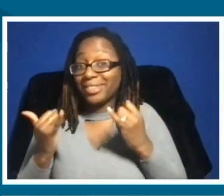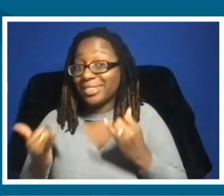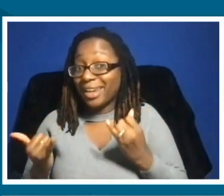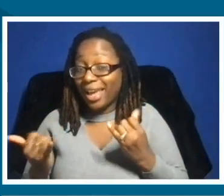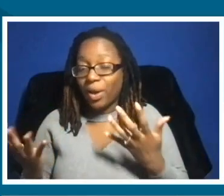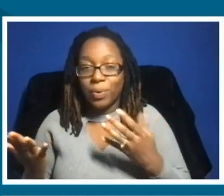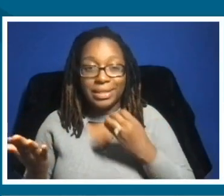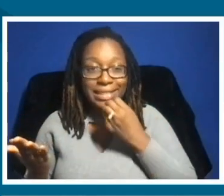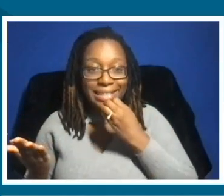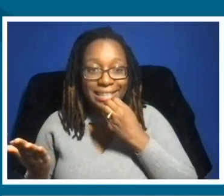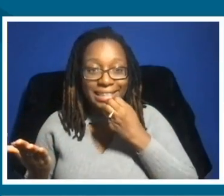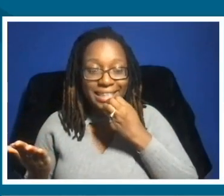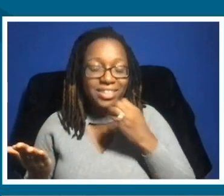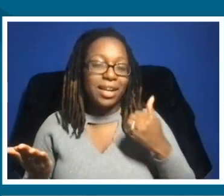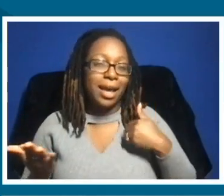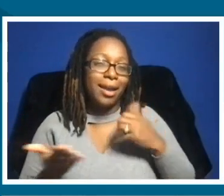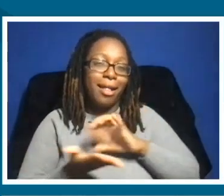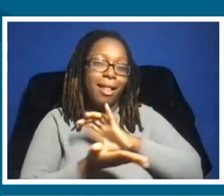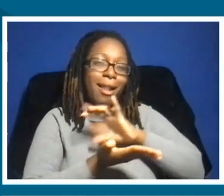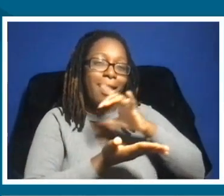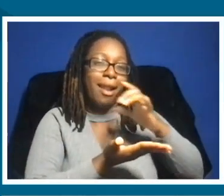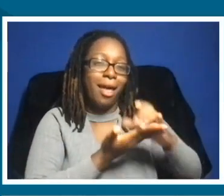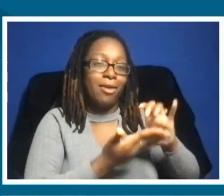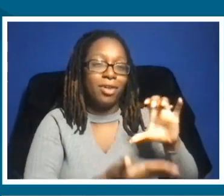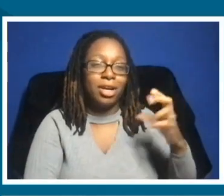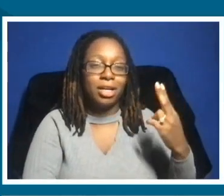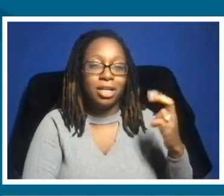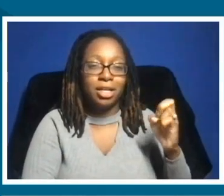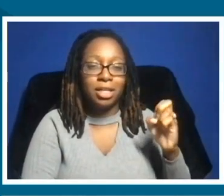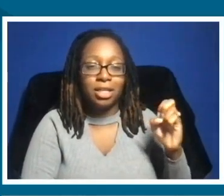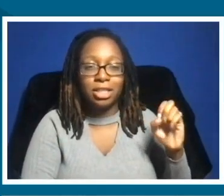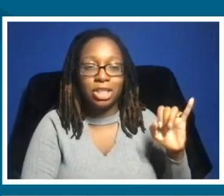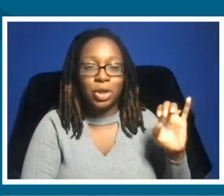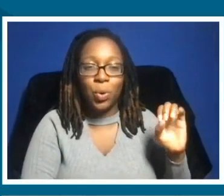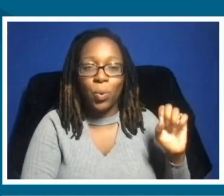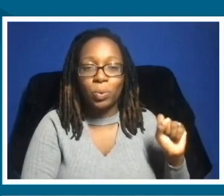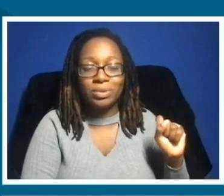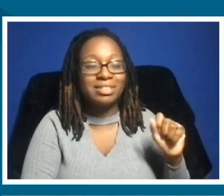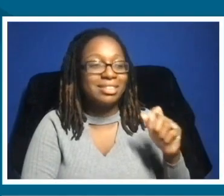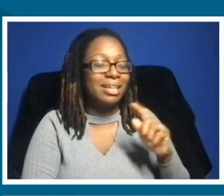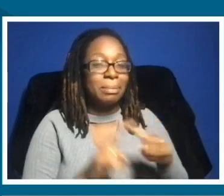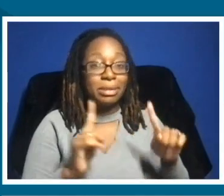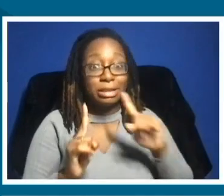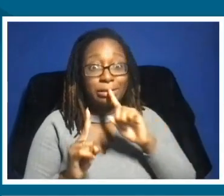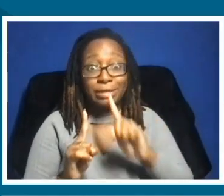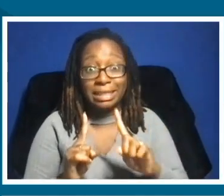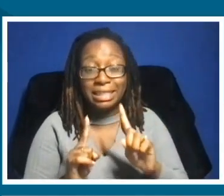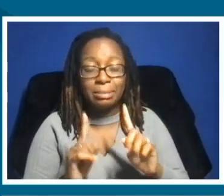but it did get people talking they wanted to know what you know